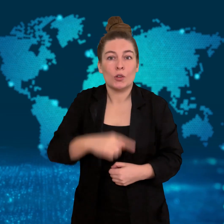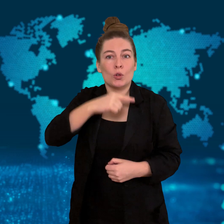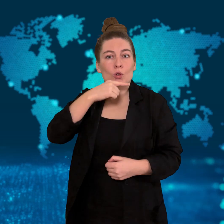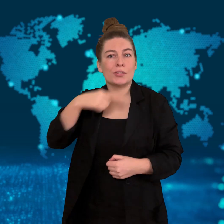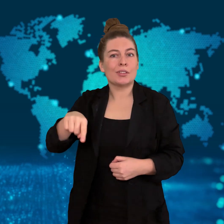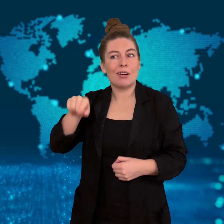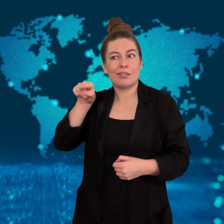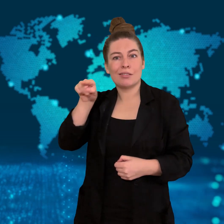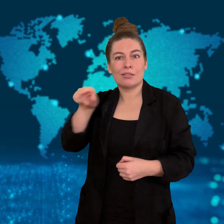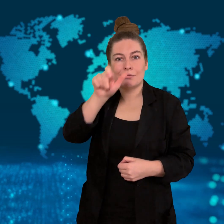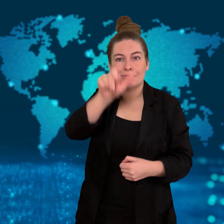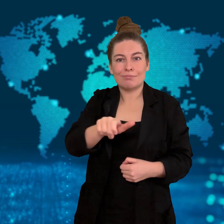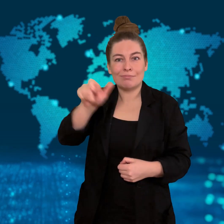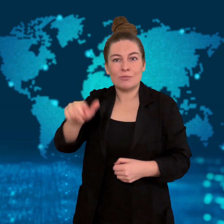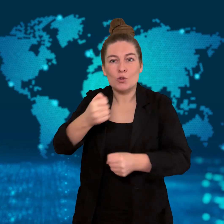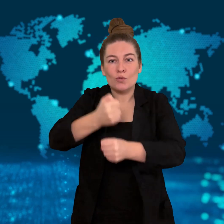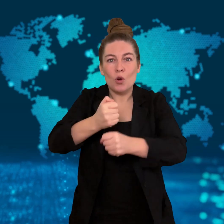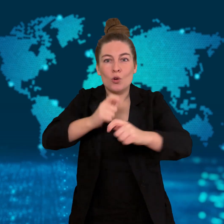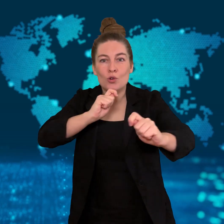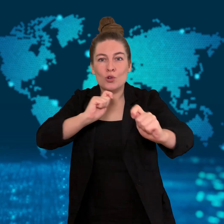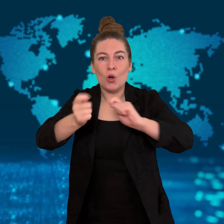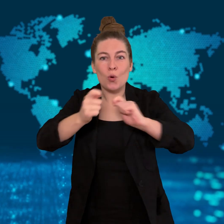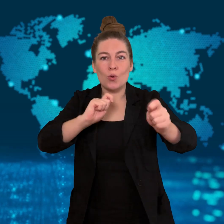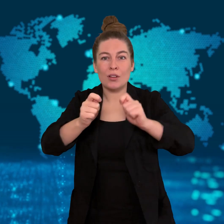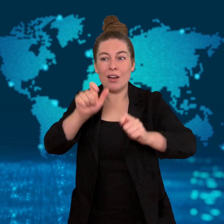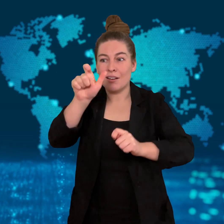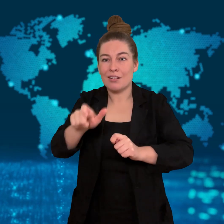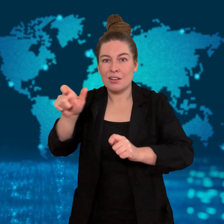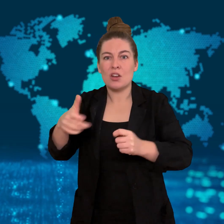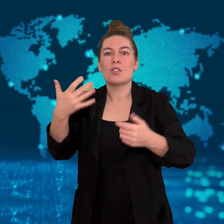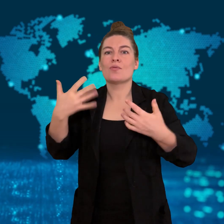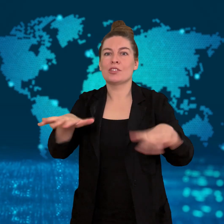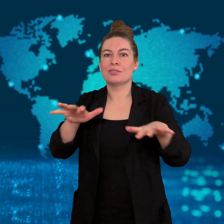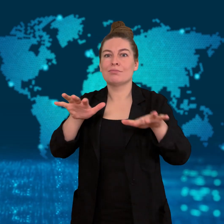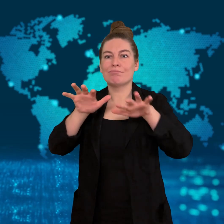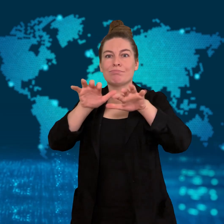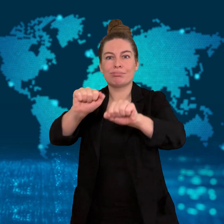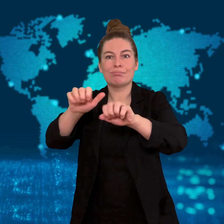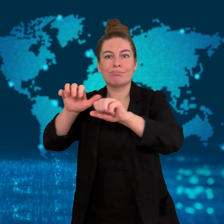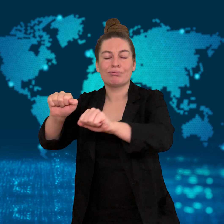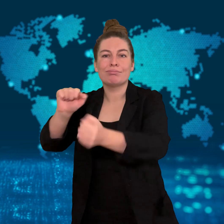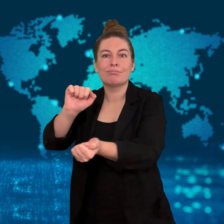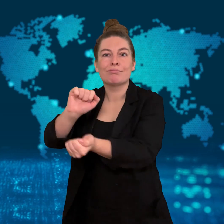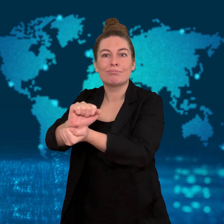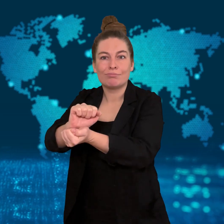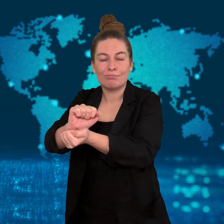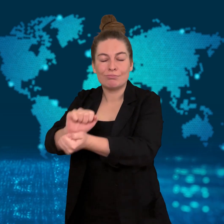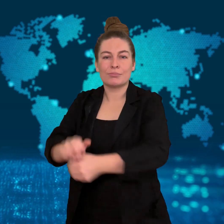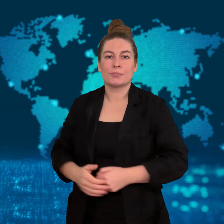Journalists detained